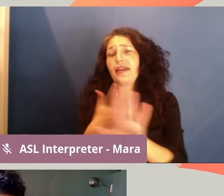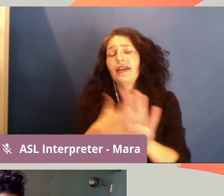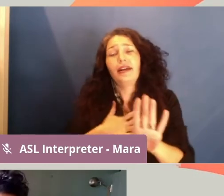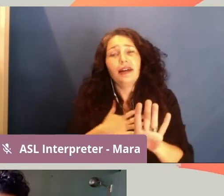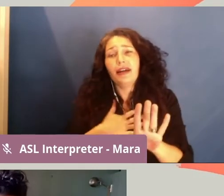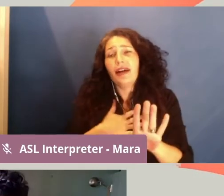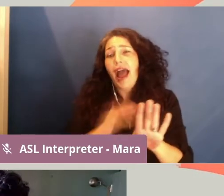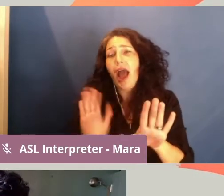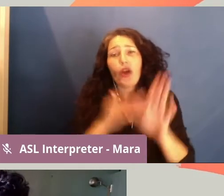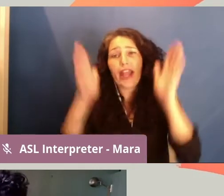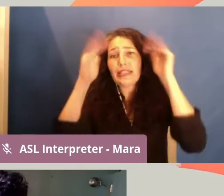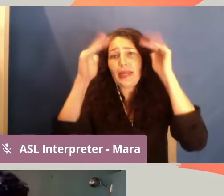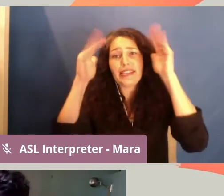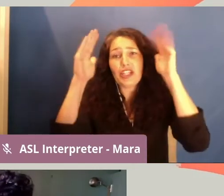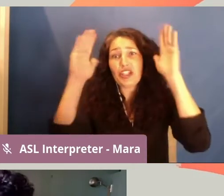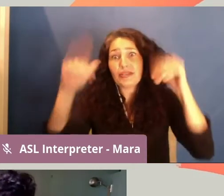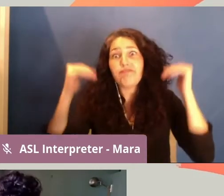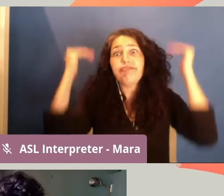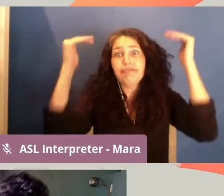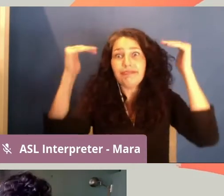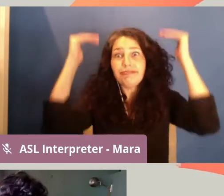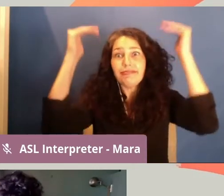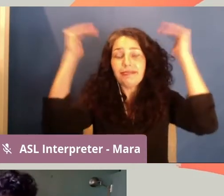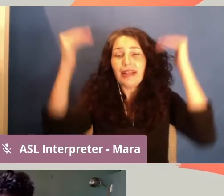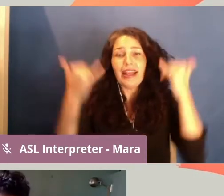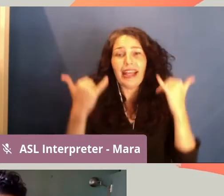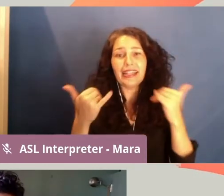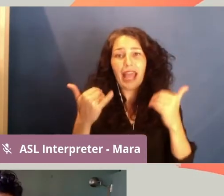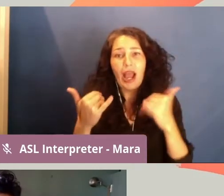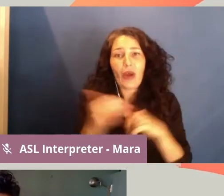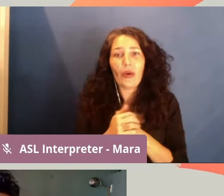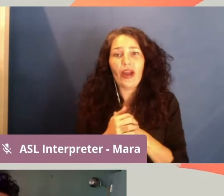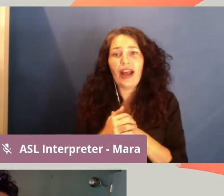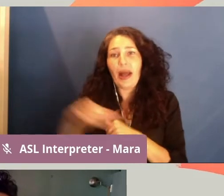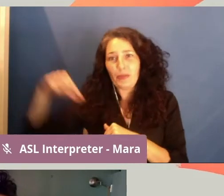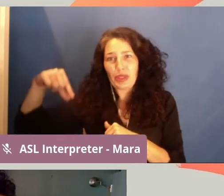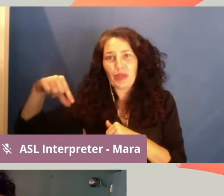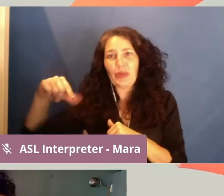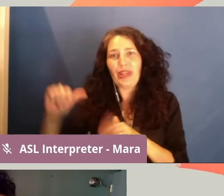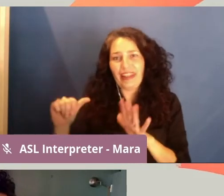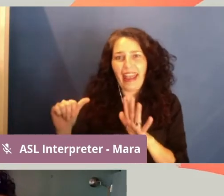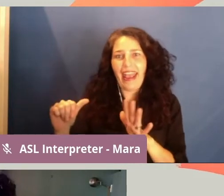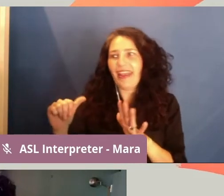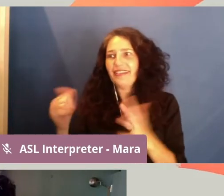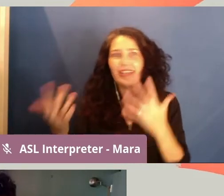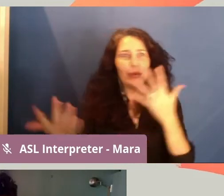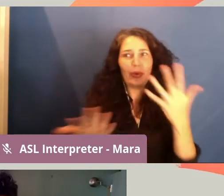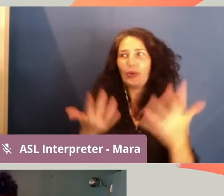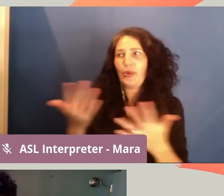and now I'm zooming into a lot of Q&A's cause that's what we do now, right? And last week, a grad student asked me